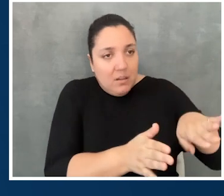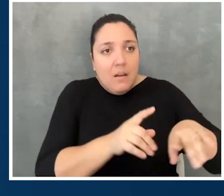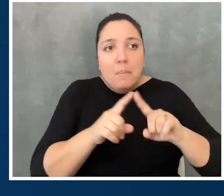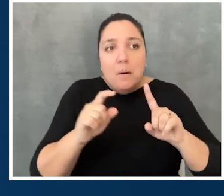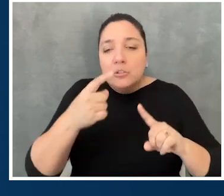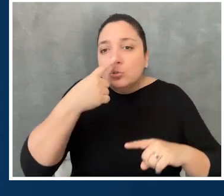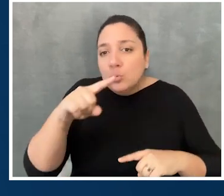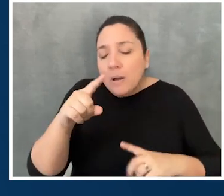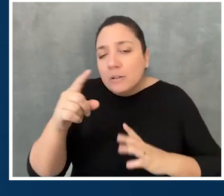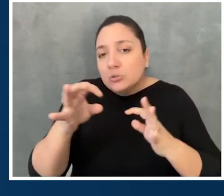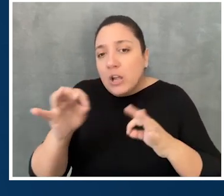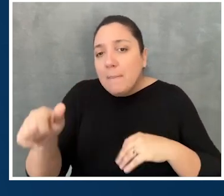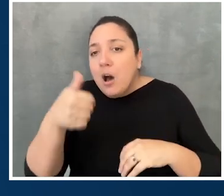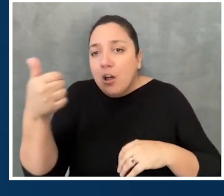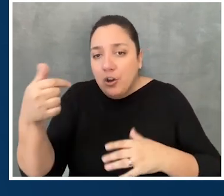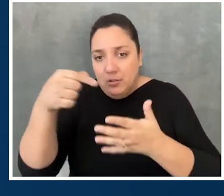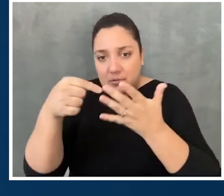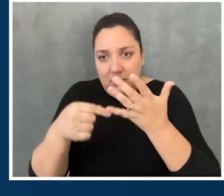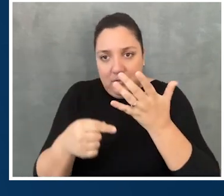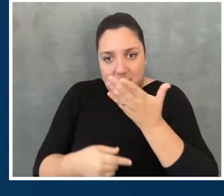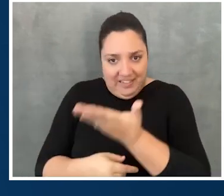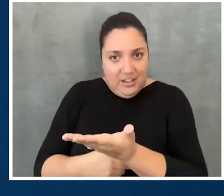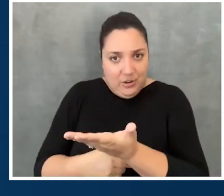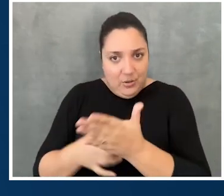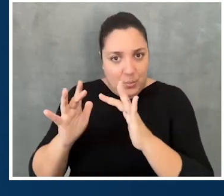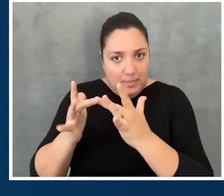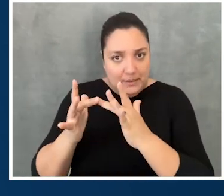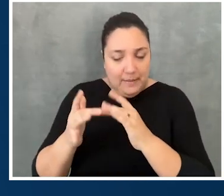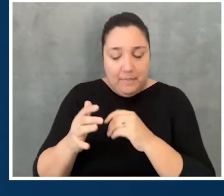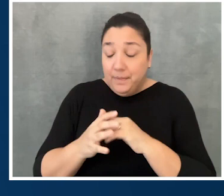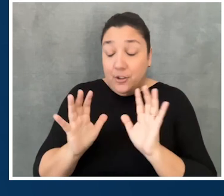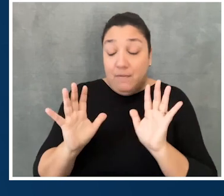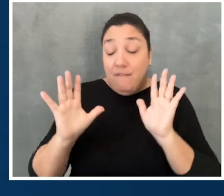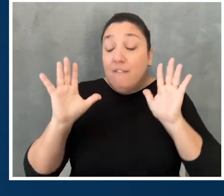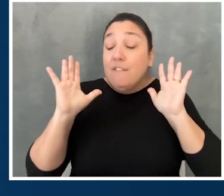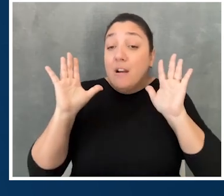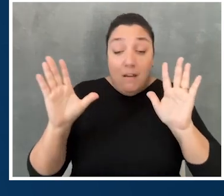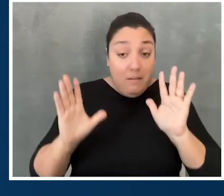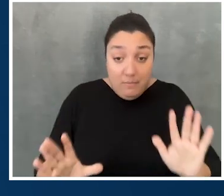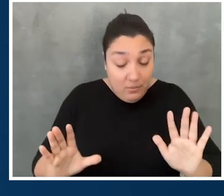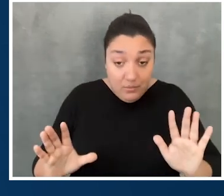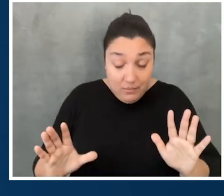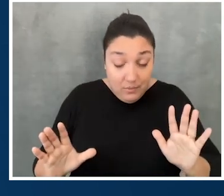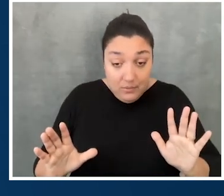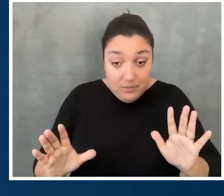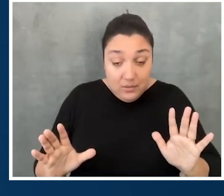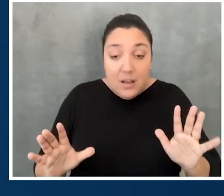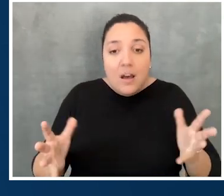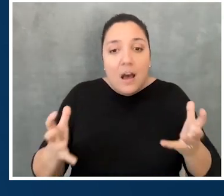some of the other items that you have there. They're phenomenal and I would love for our audience